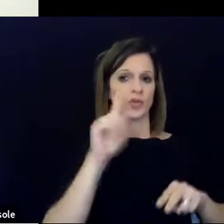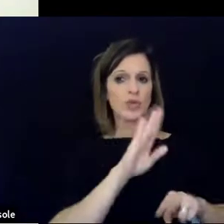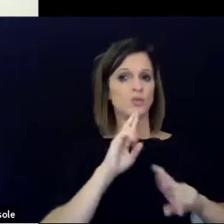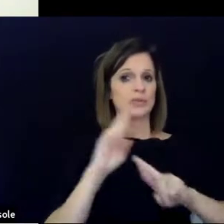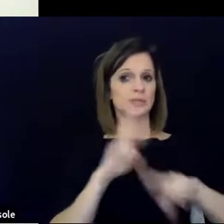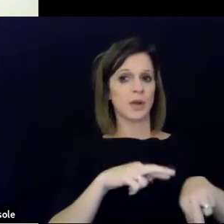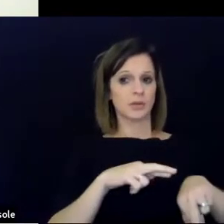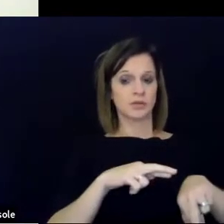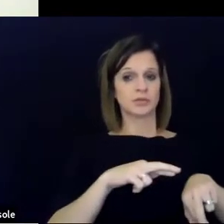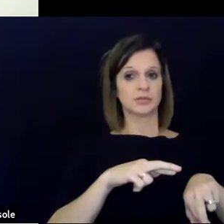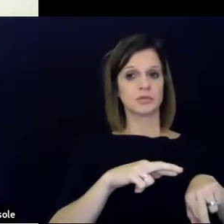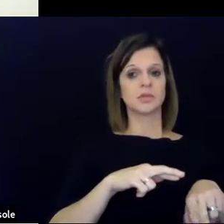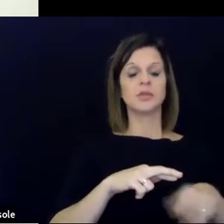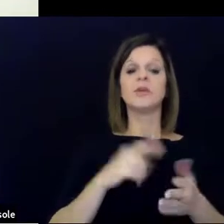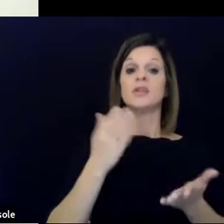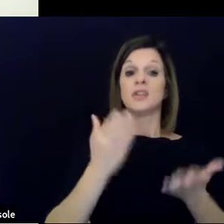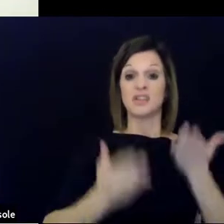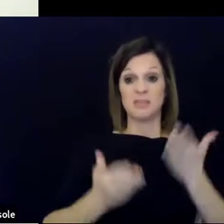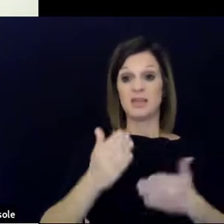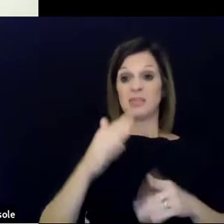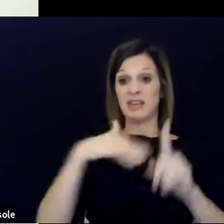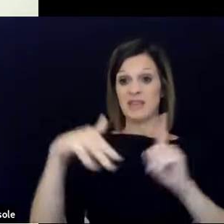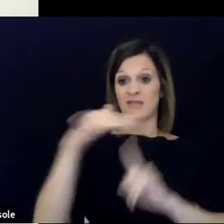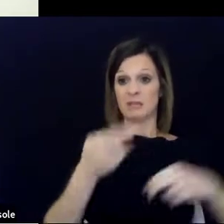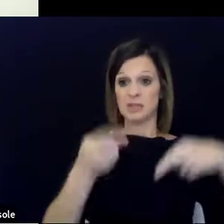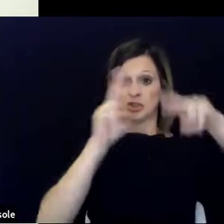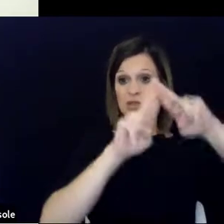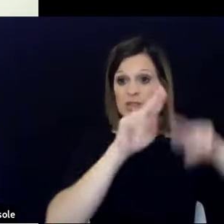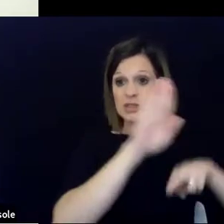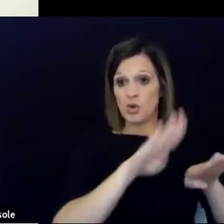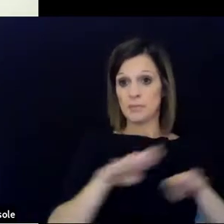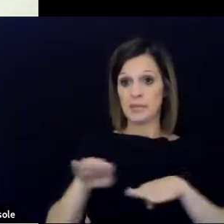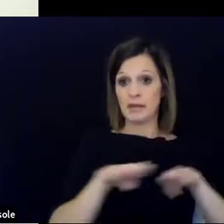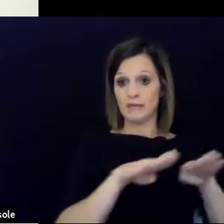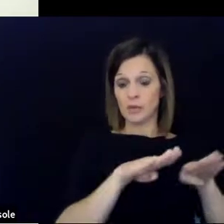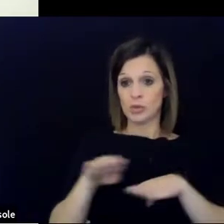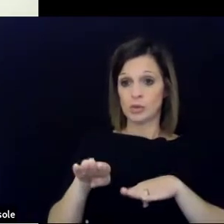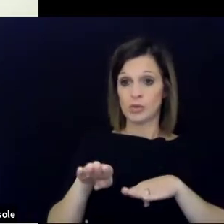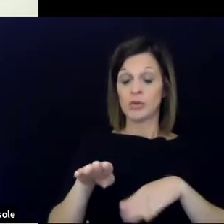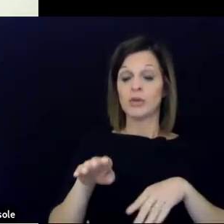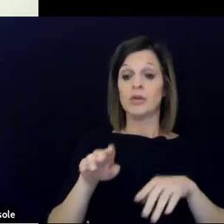that increase the likelihood they will do this again. Because if they like the response that I have to them,